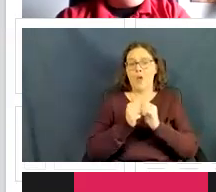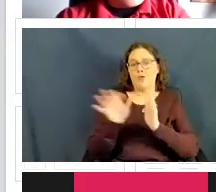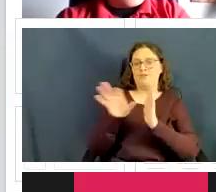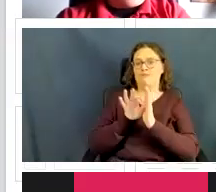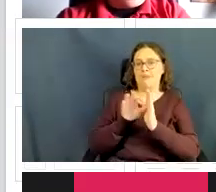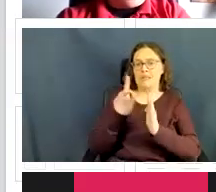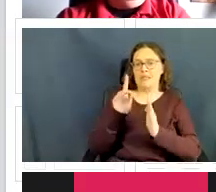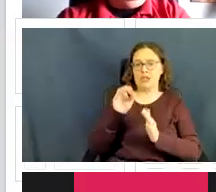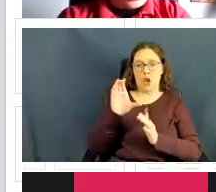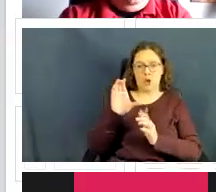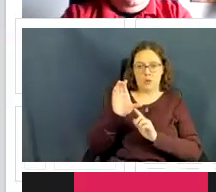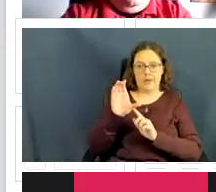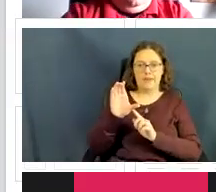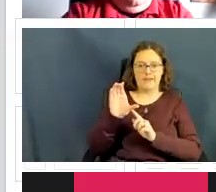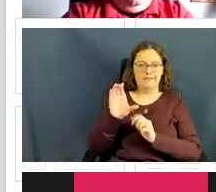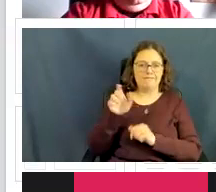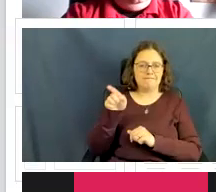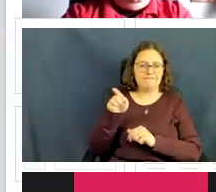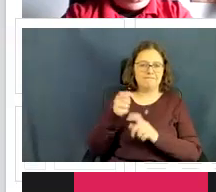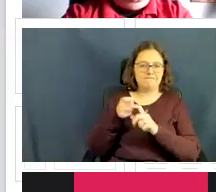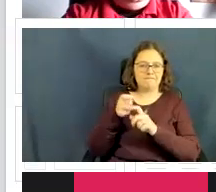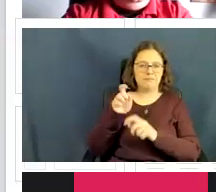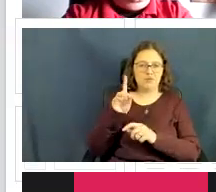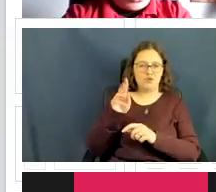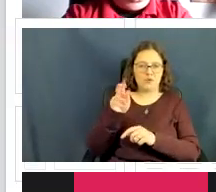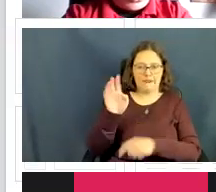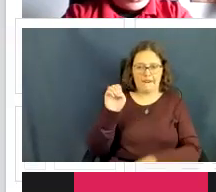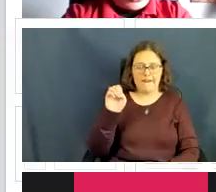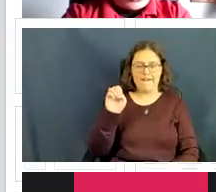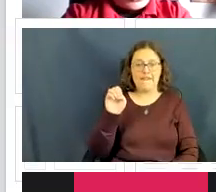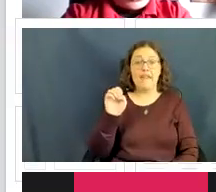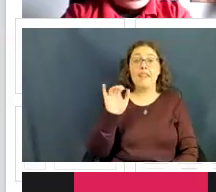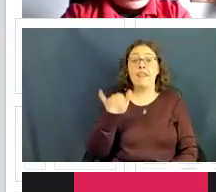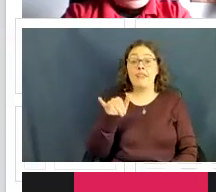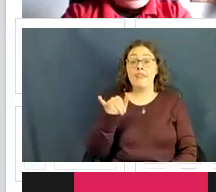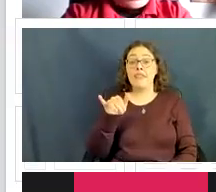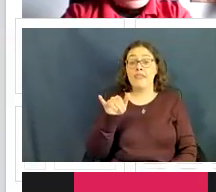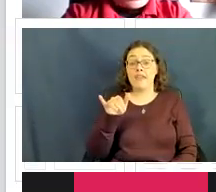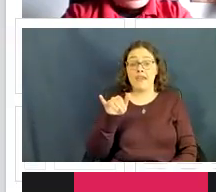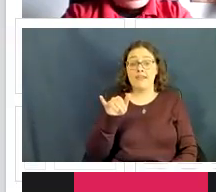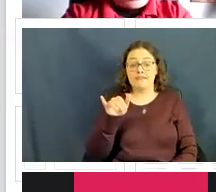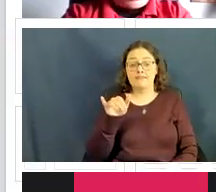a published site. You can unpublished. You choose, let's go publish.